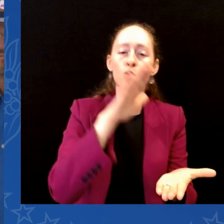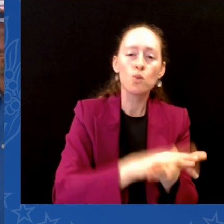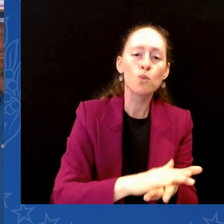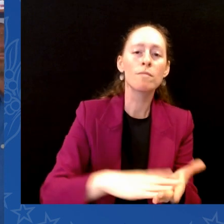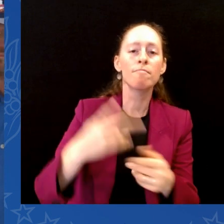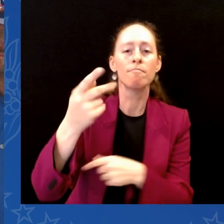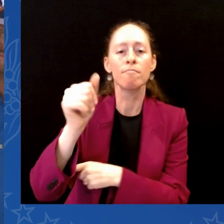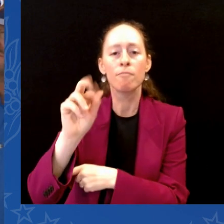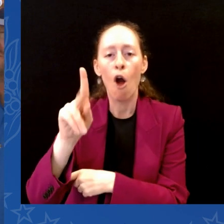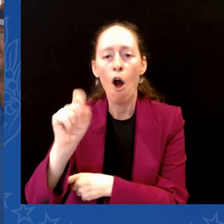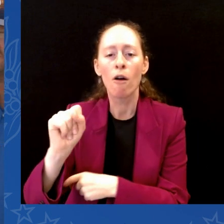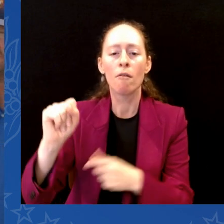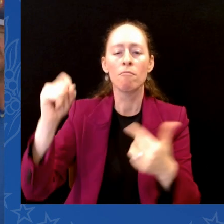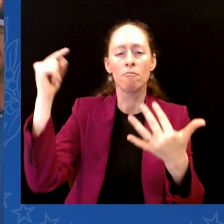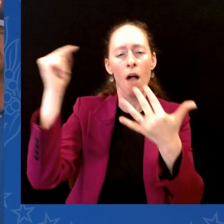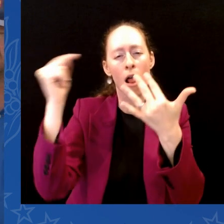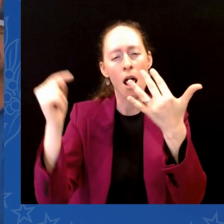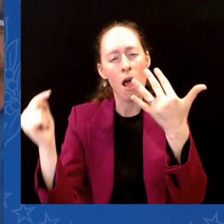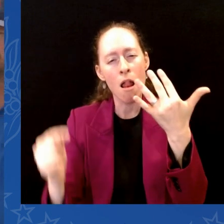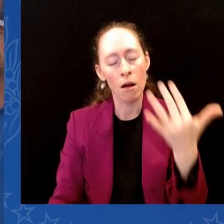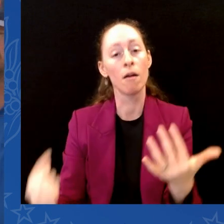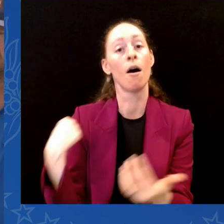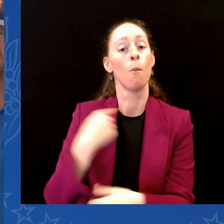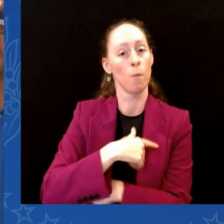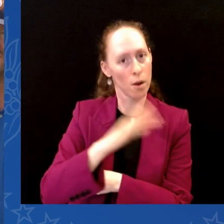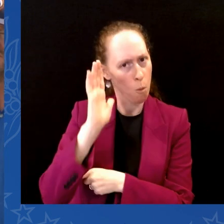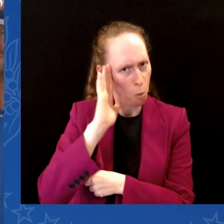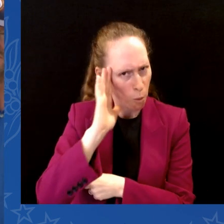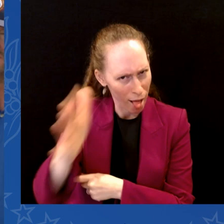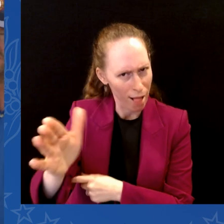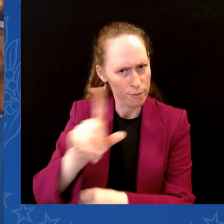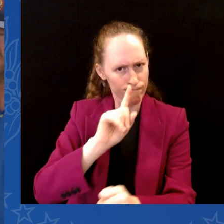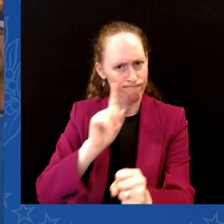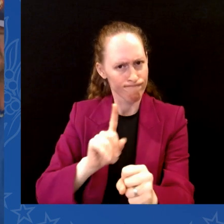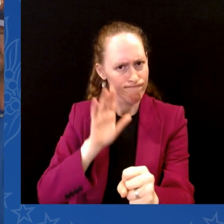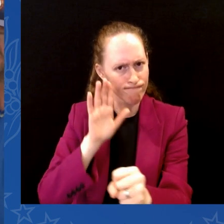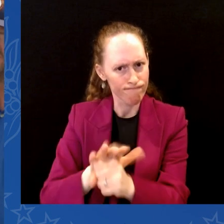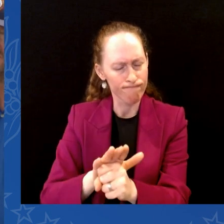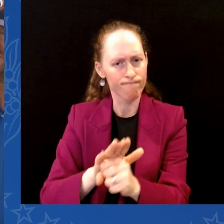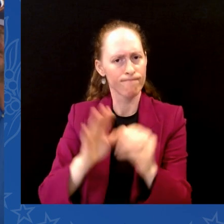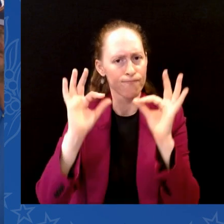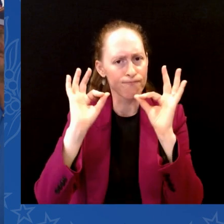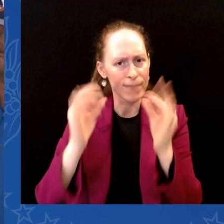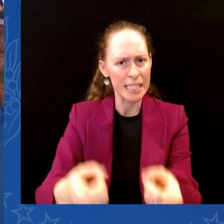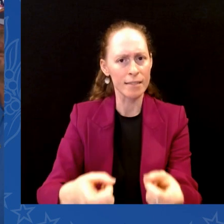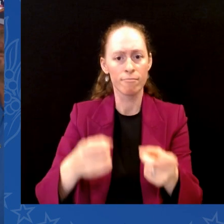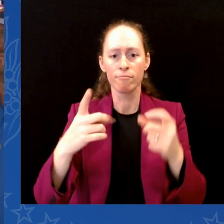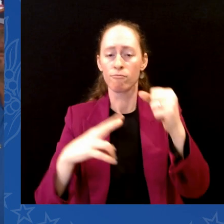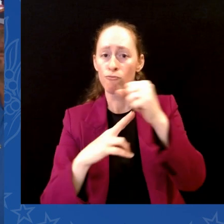We're going to help rebuild roads and bridges and public water systems. We've already allocated funding from the Infrastructure Law